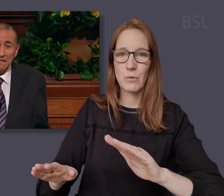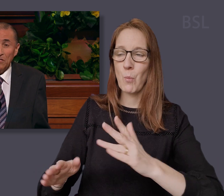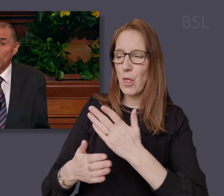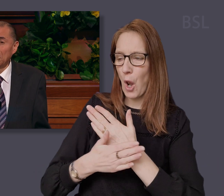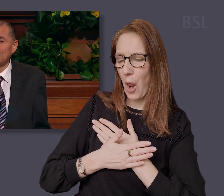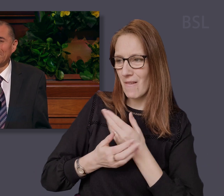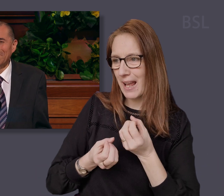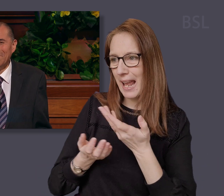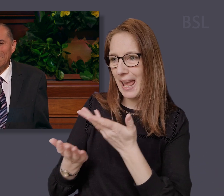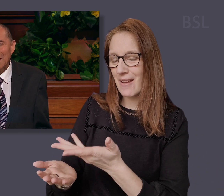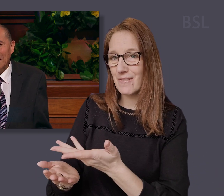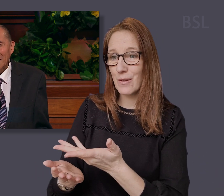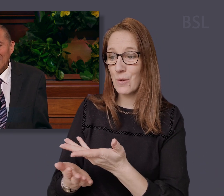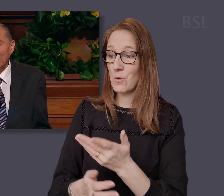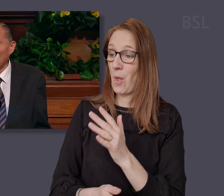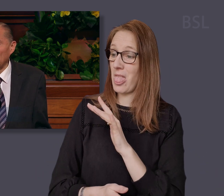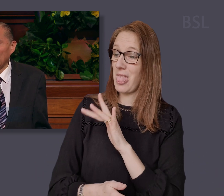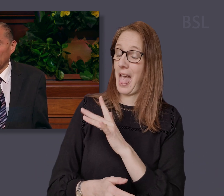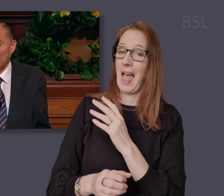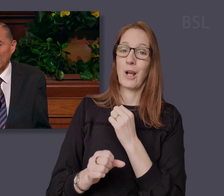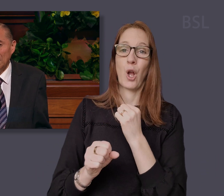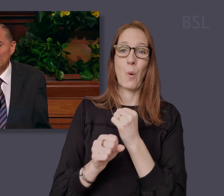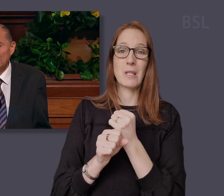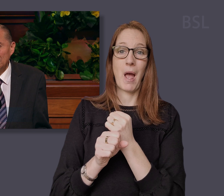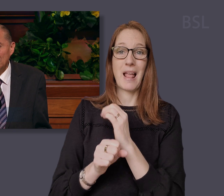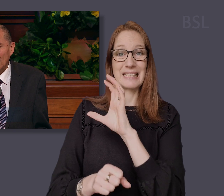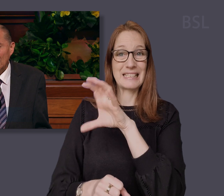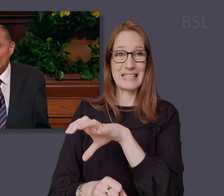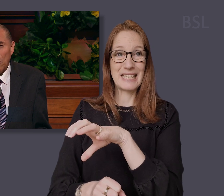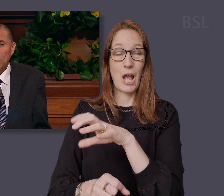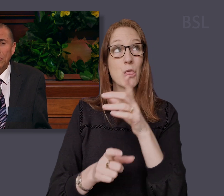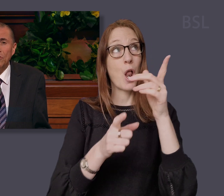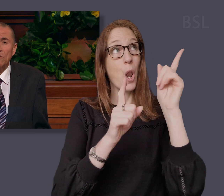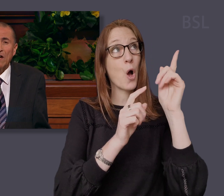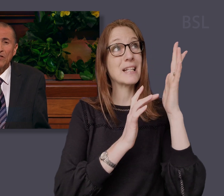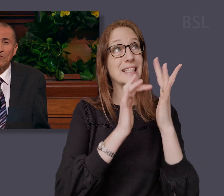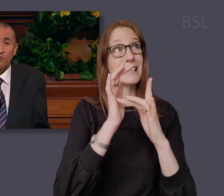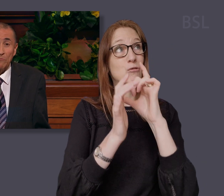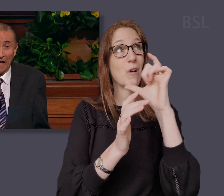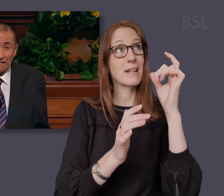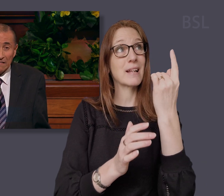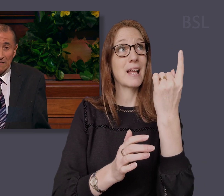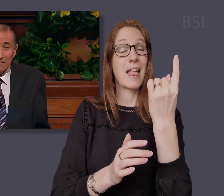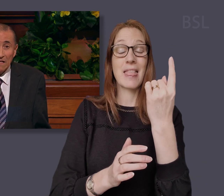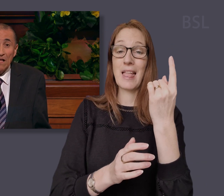And so, there in Guatemala City, the Lord Jesus Christ brought back